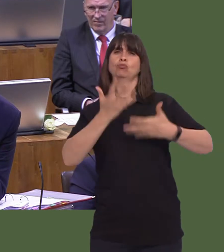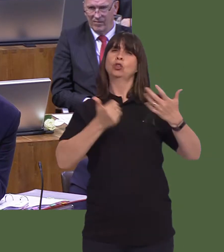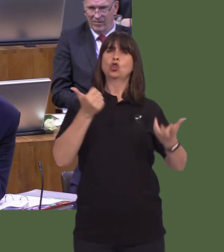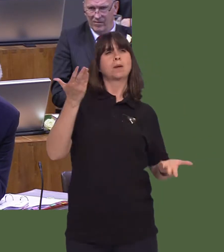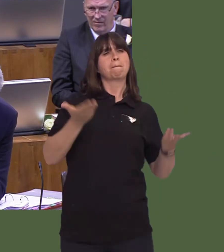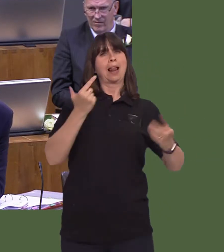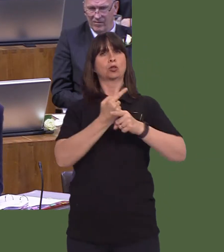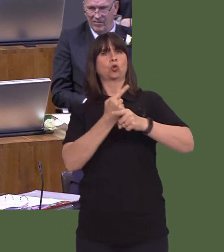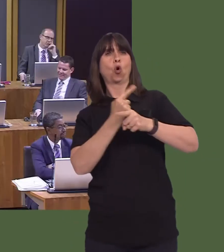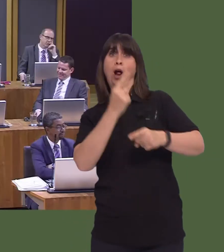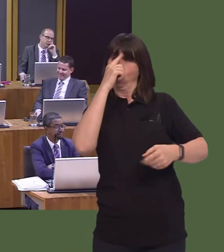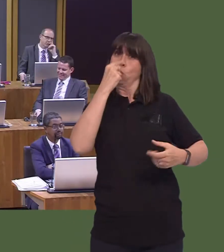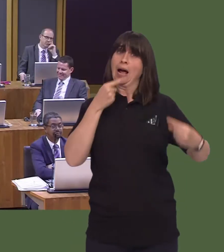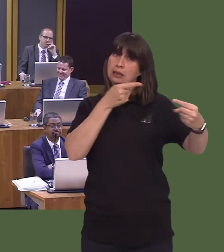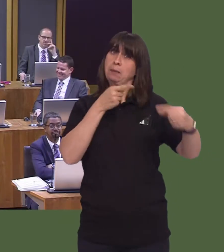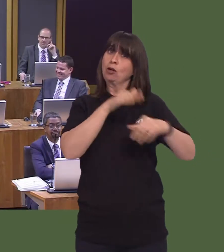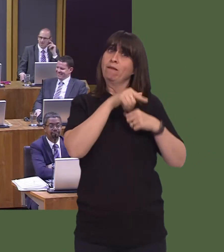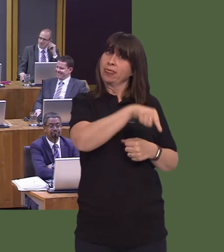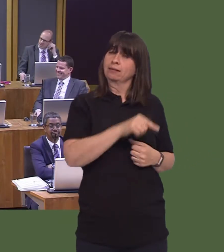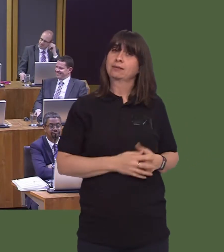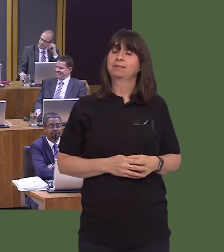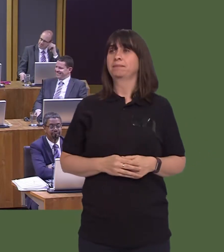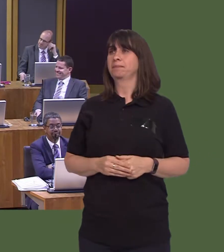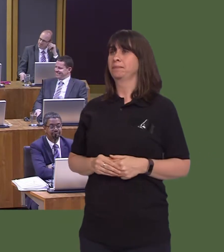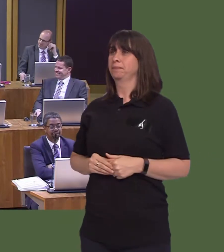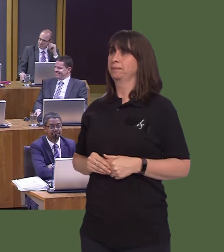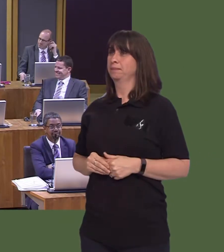which we could have a proper debate. Adam Price AM: 3.